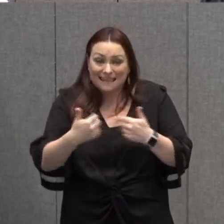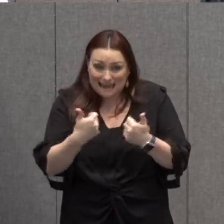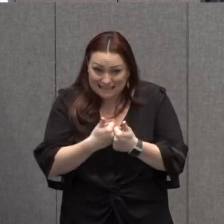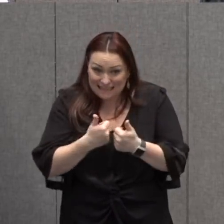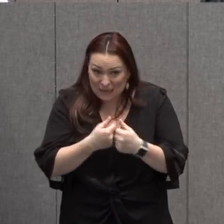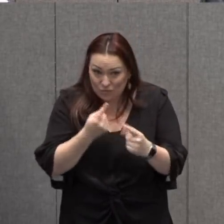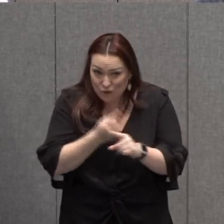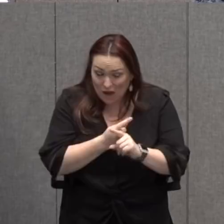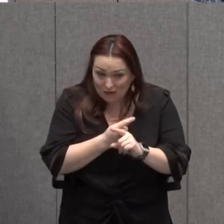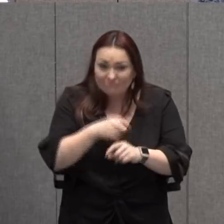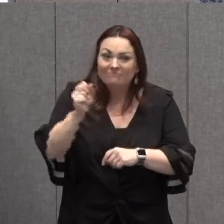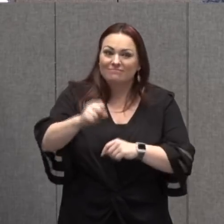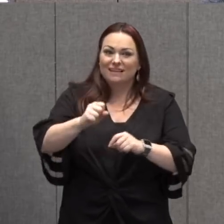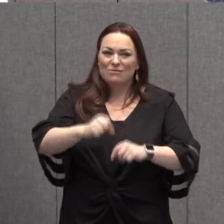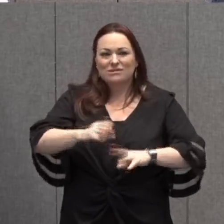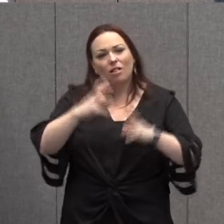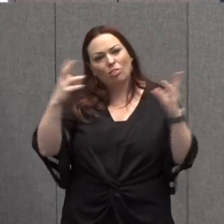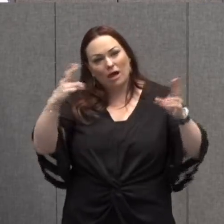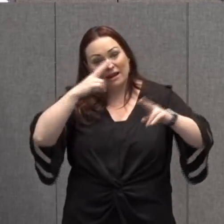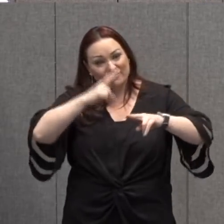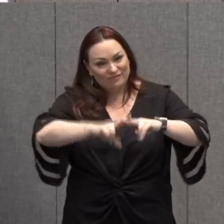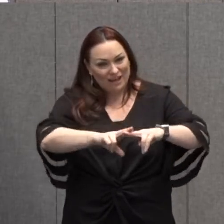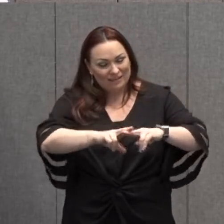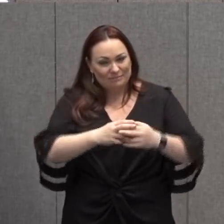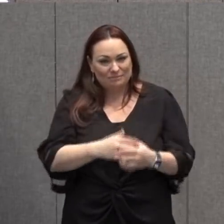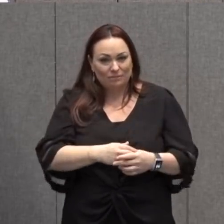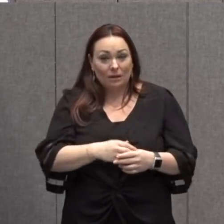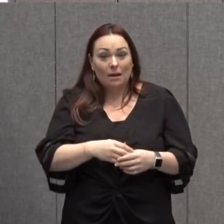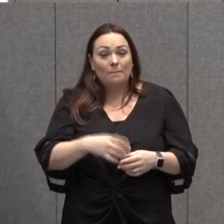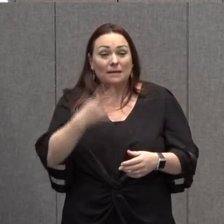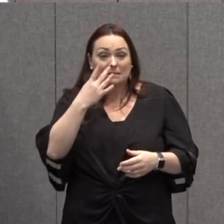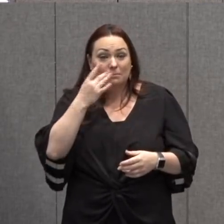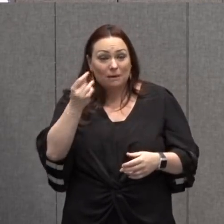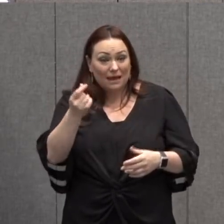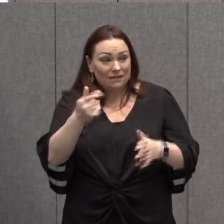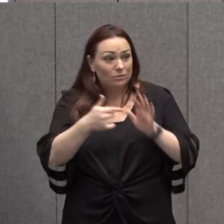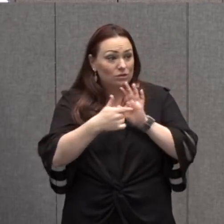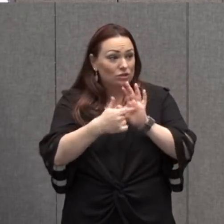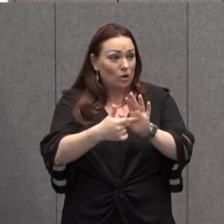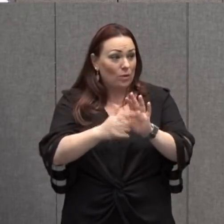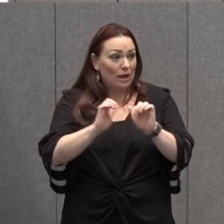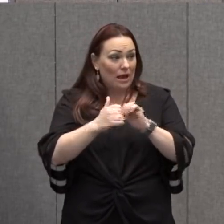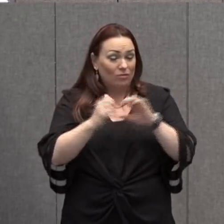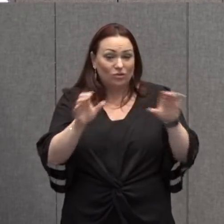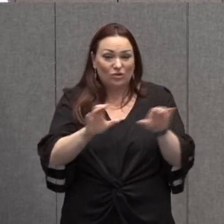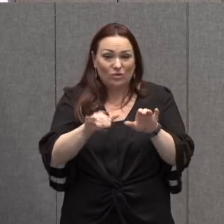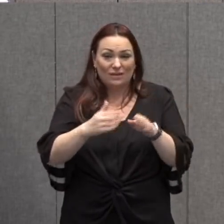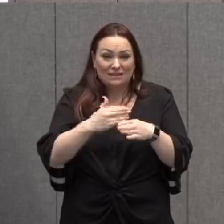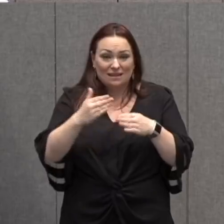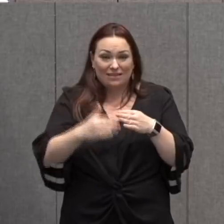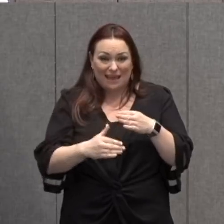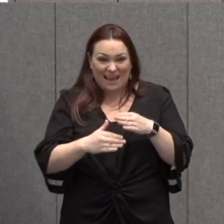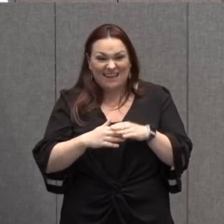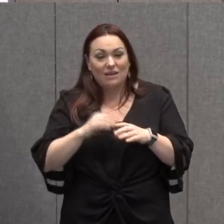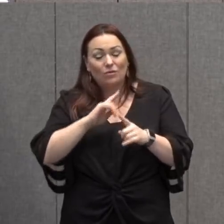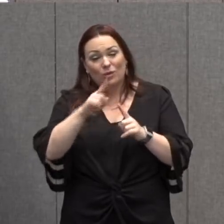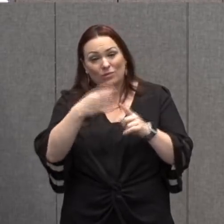Okay, well that was super fun. And you know what, Ms. Maes is gonna show everybody how to do this at the end. When we get done, she's gonna show you